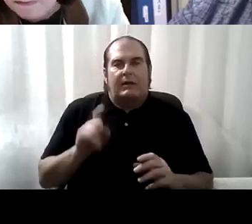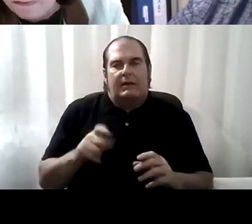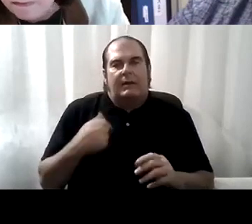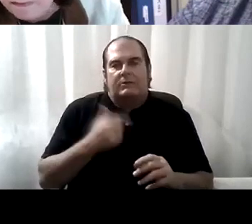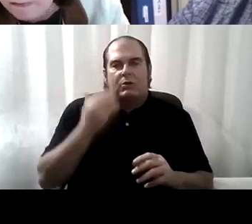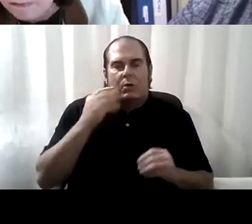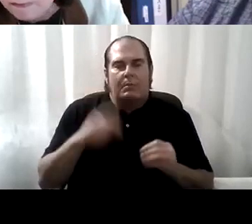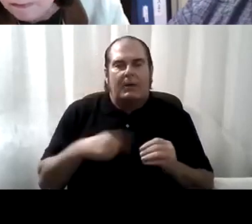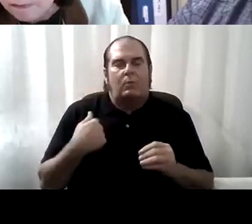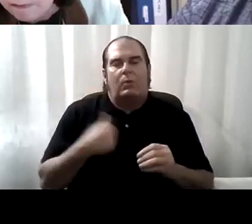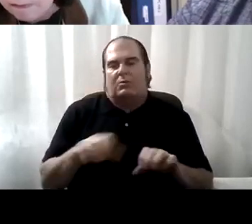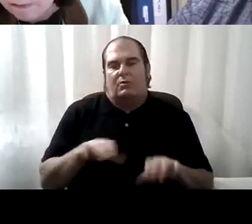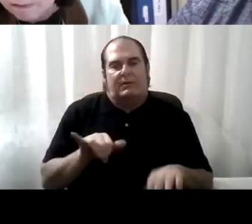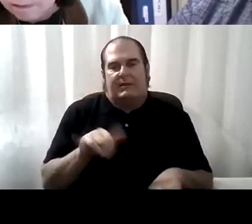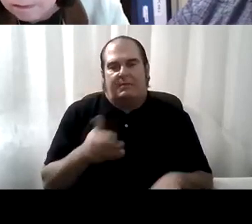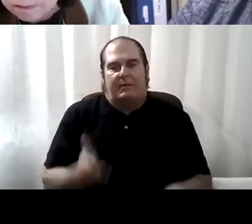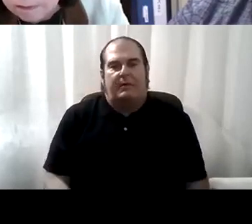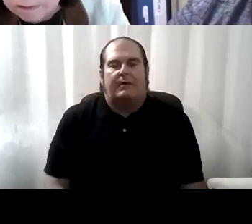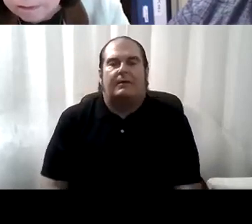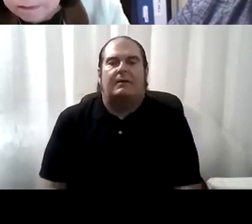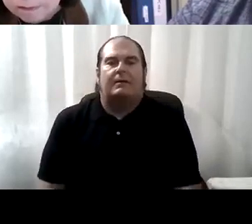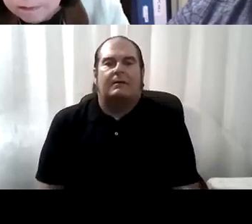And we'll do the same the other way.